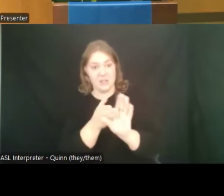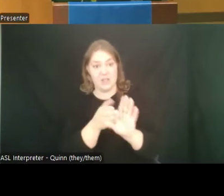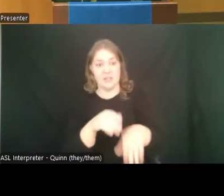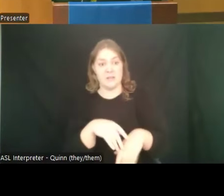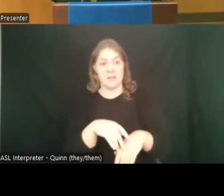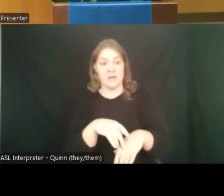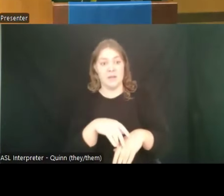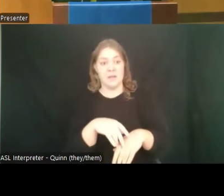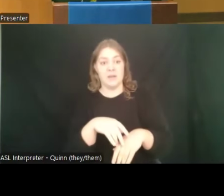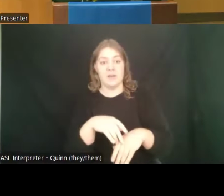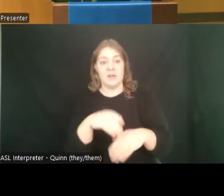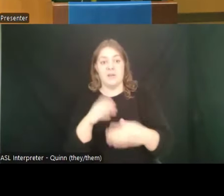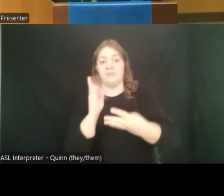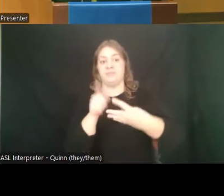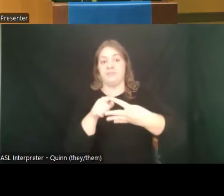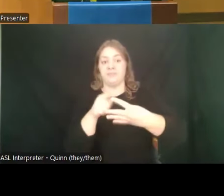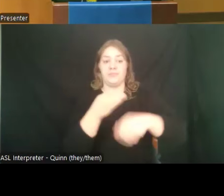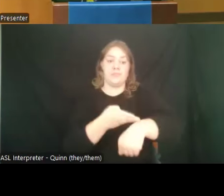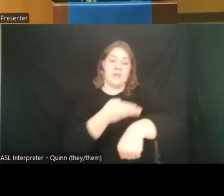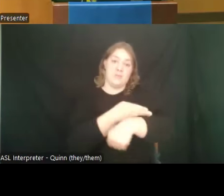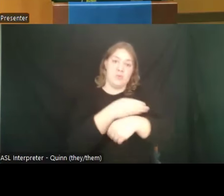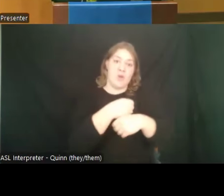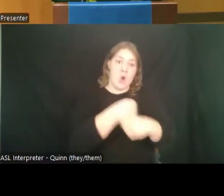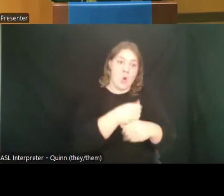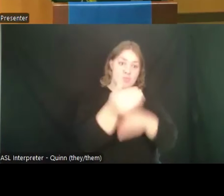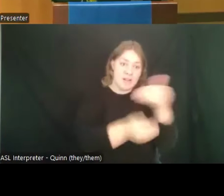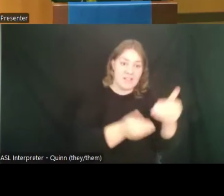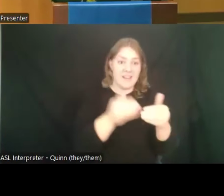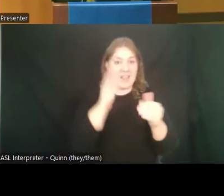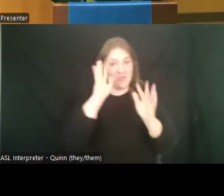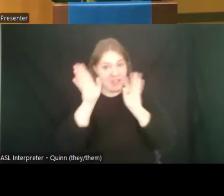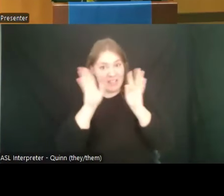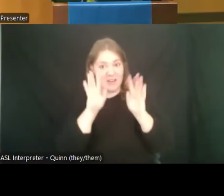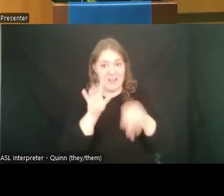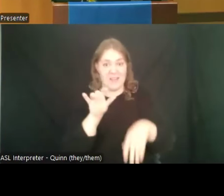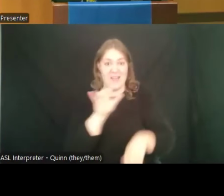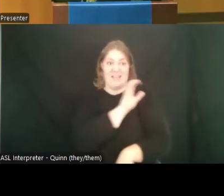H as clinicians productivity and creativity is a part of our language right when you think of